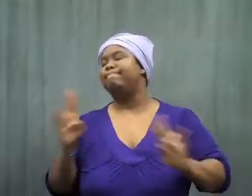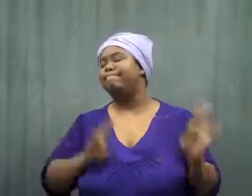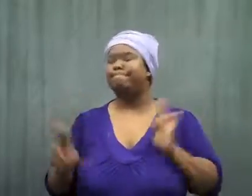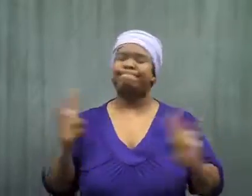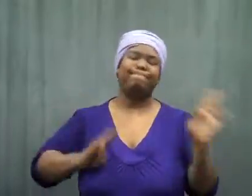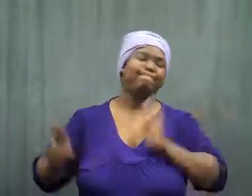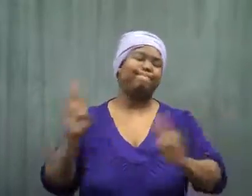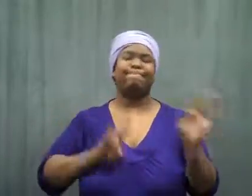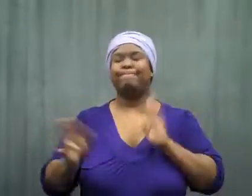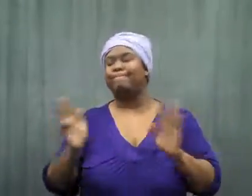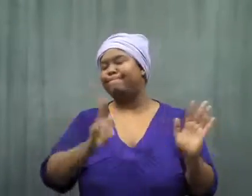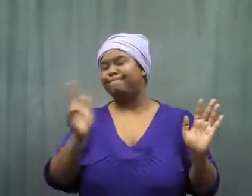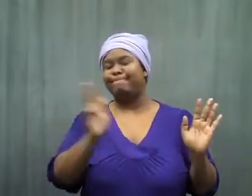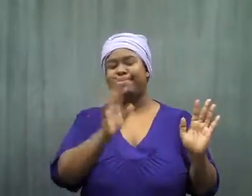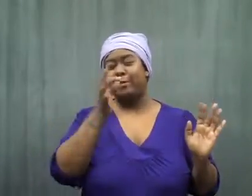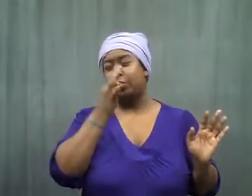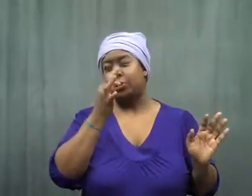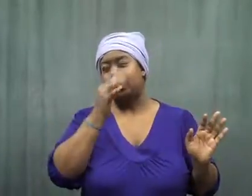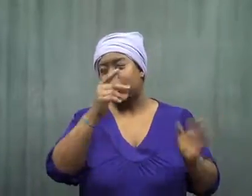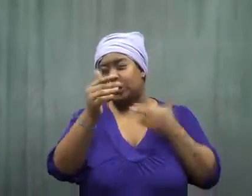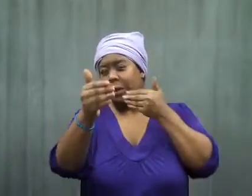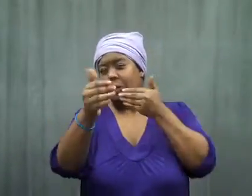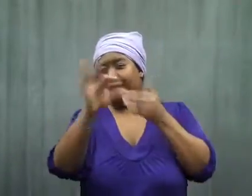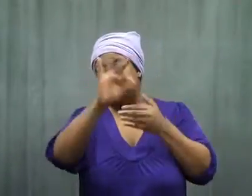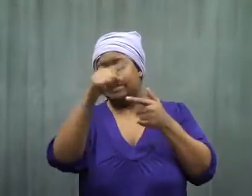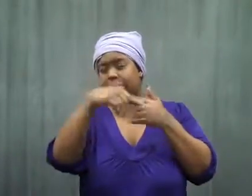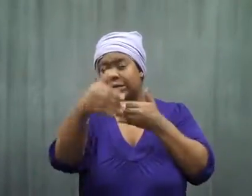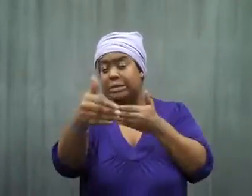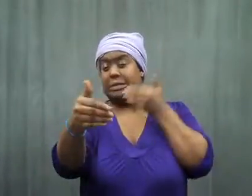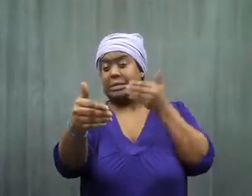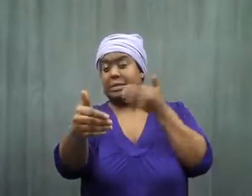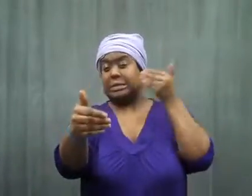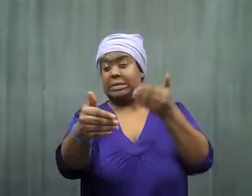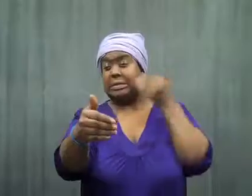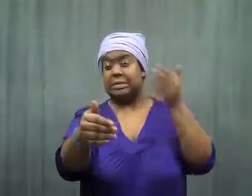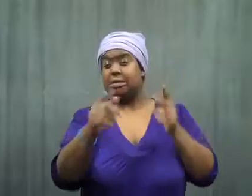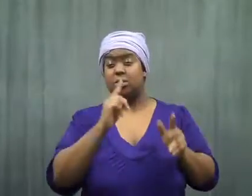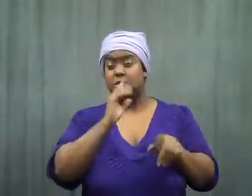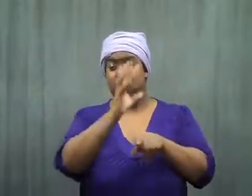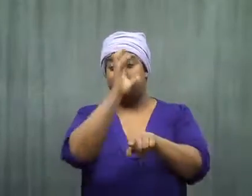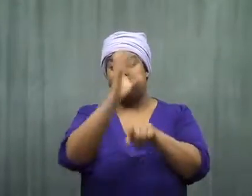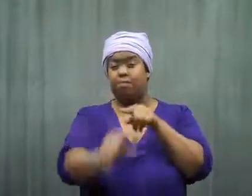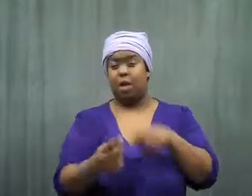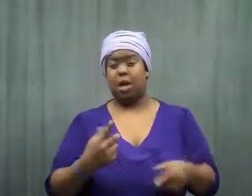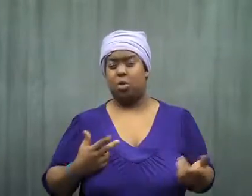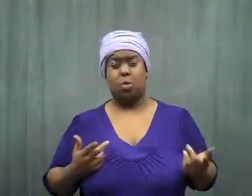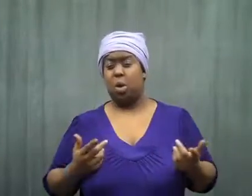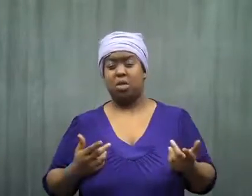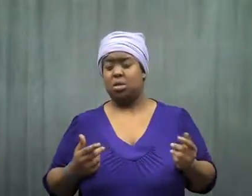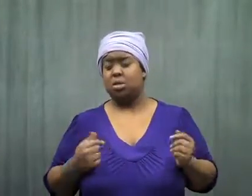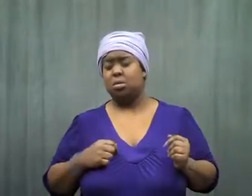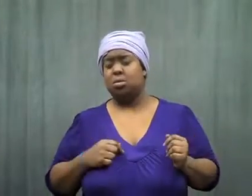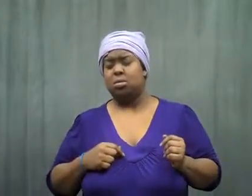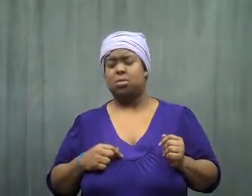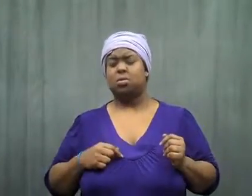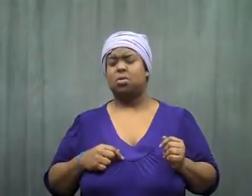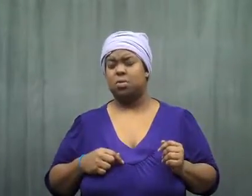We were getting close to the Flint station. Something really out there happened.